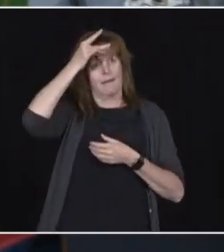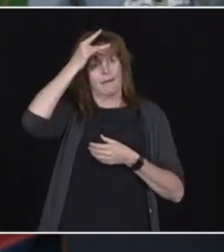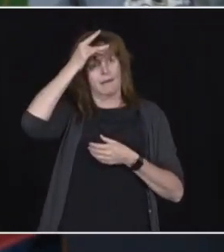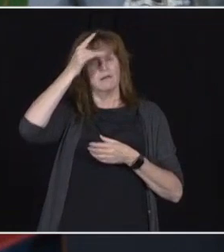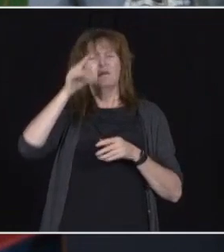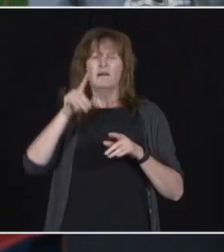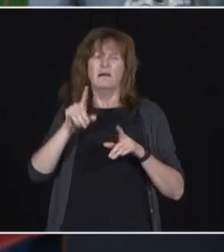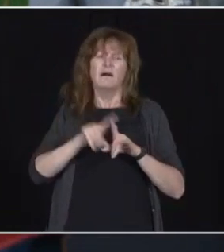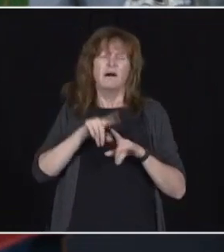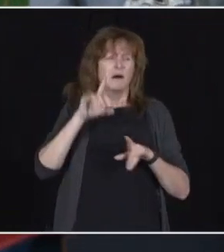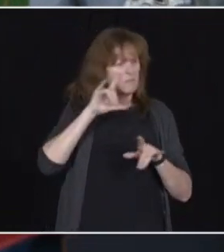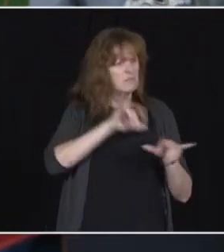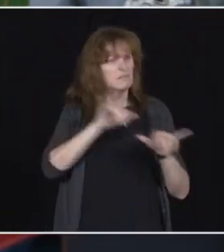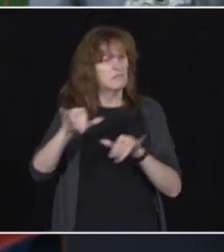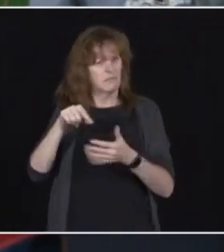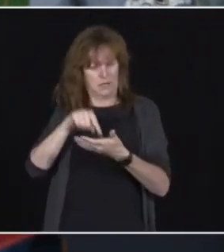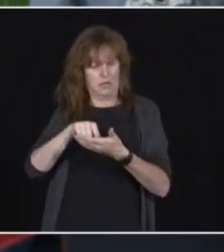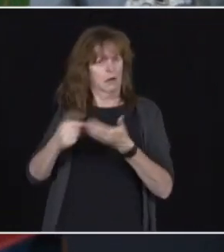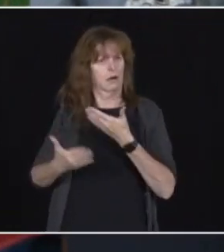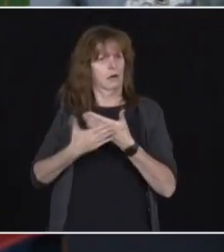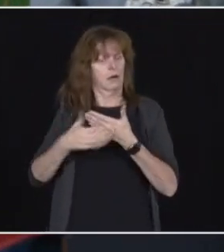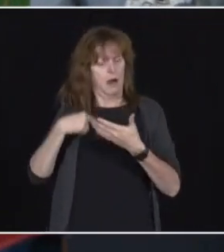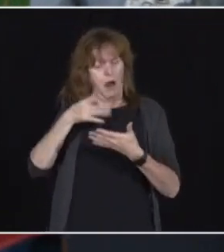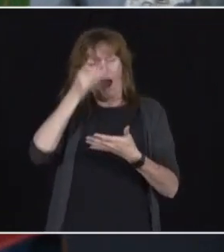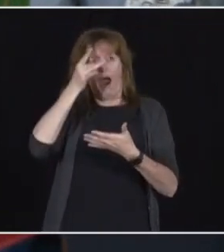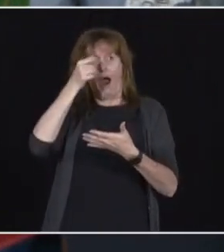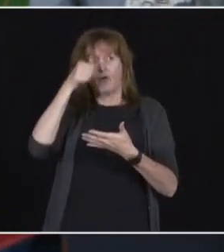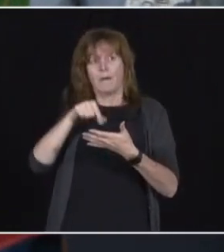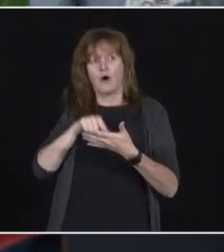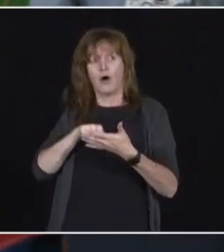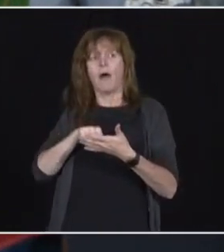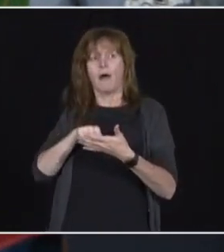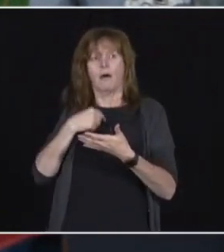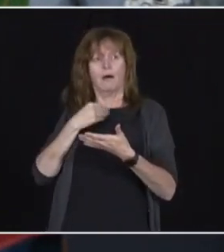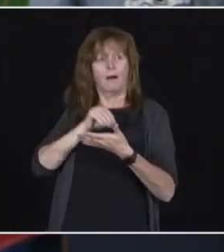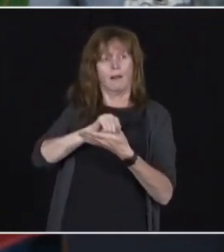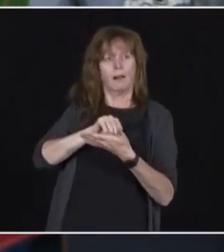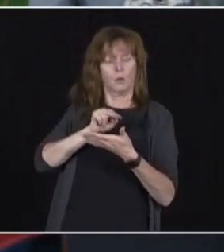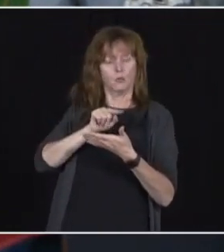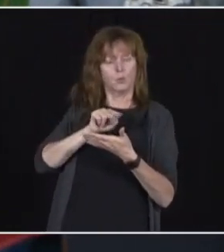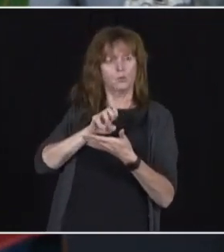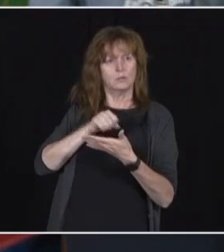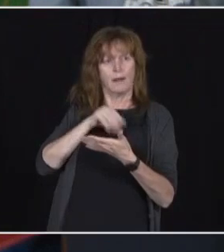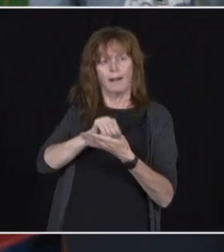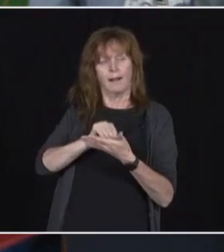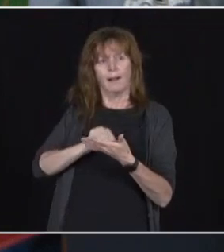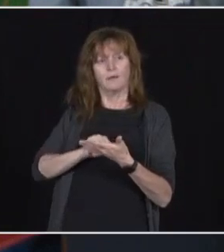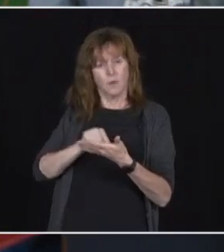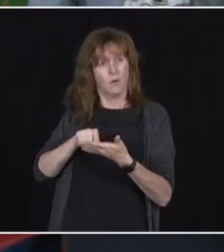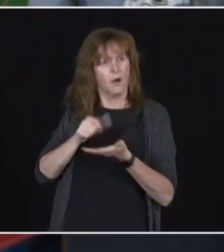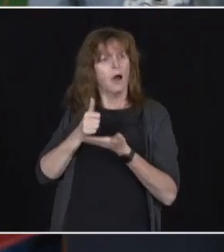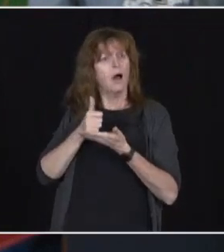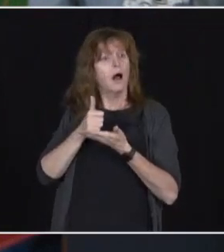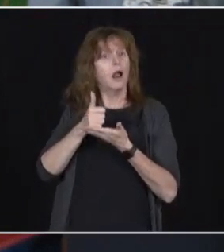I recall it. And it prompted me to that time and are never the details much like sometimes with police investigations.